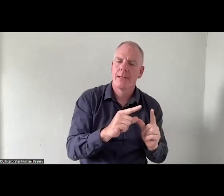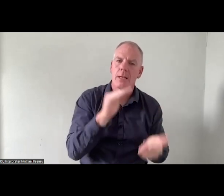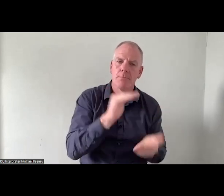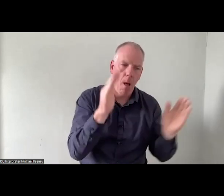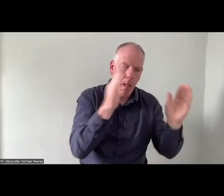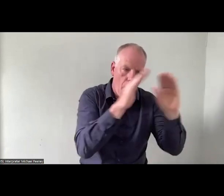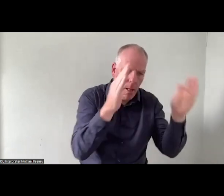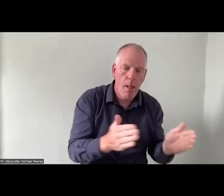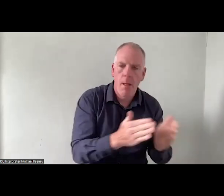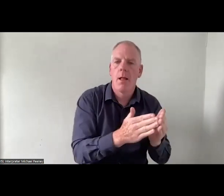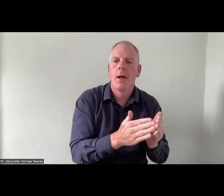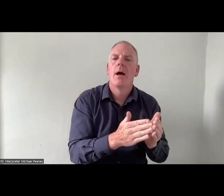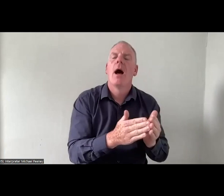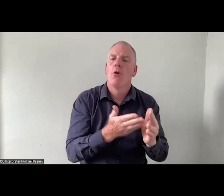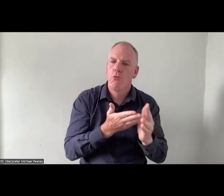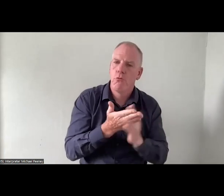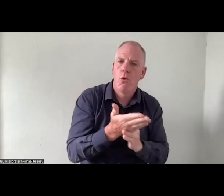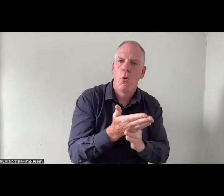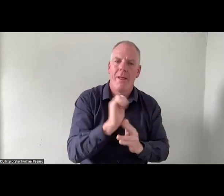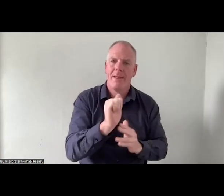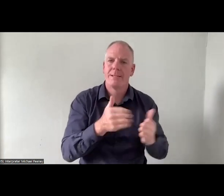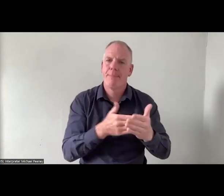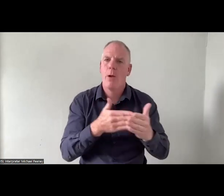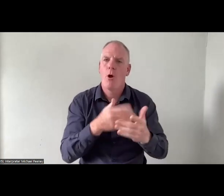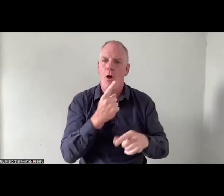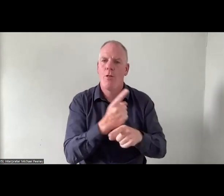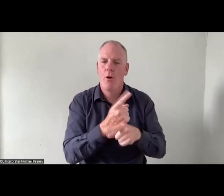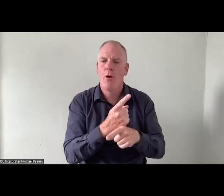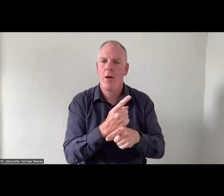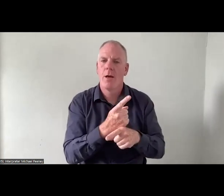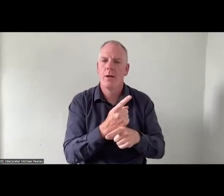And we're breaking through that barrier, that sort of upward ghettoisation